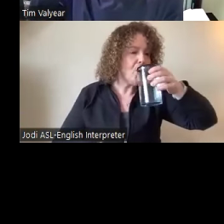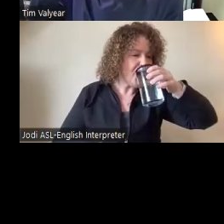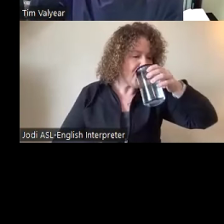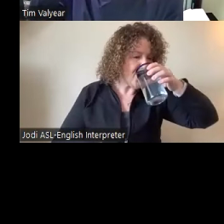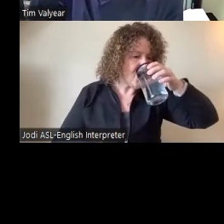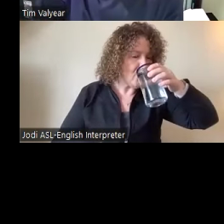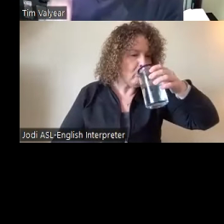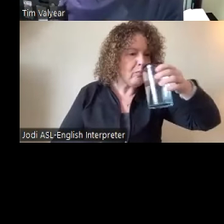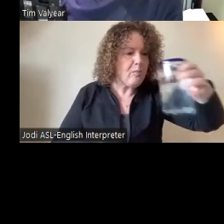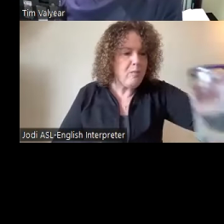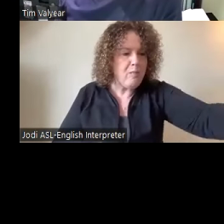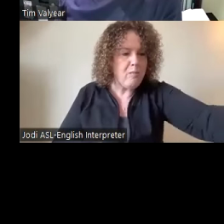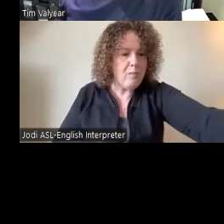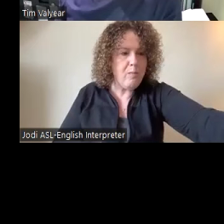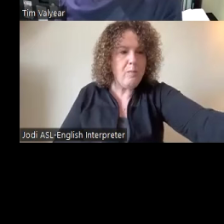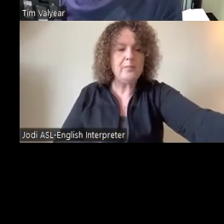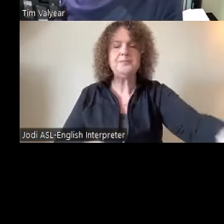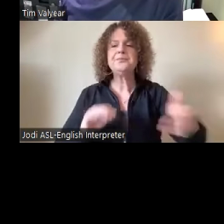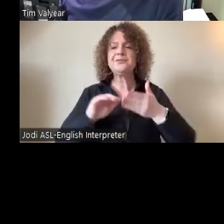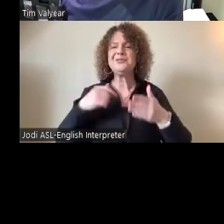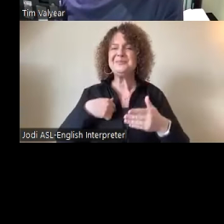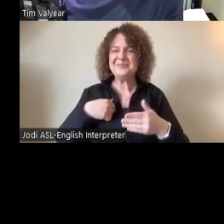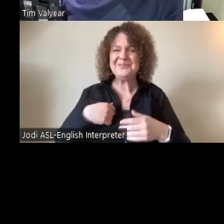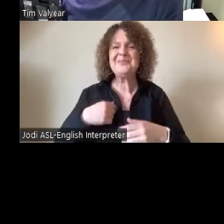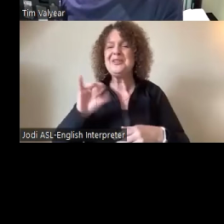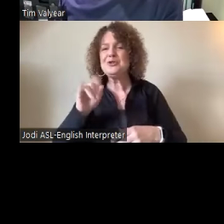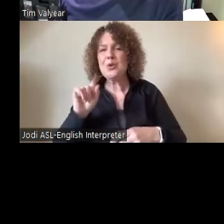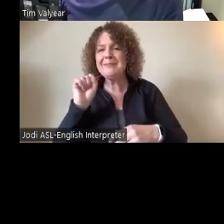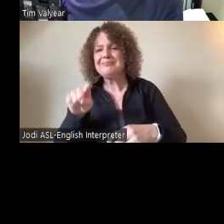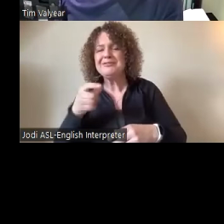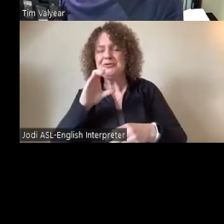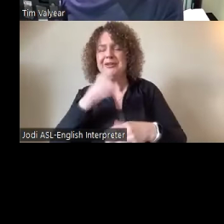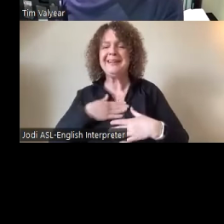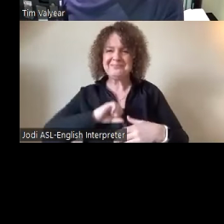important. And you want to remove and discard it. And we